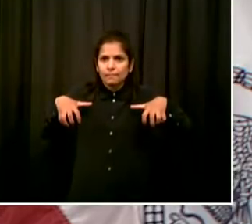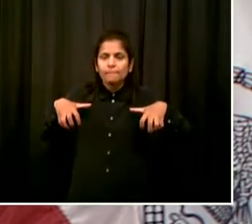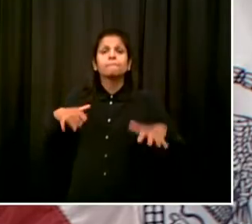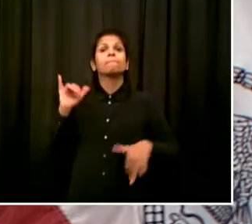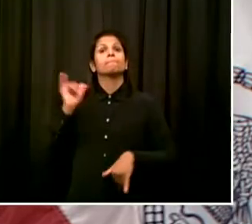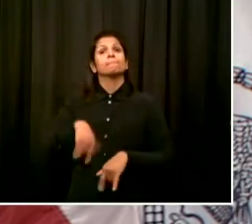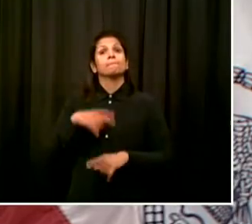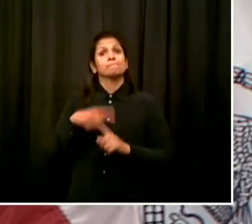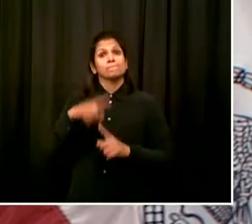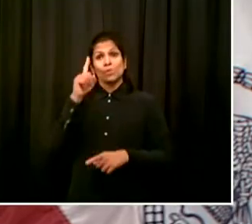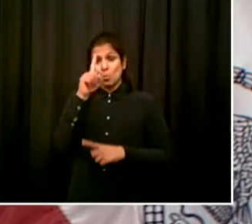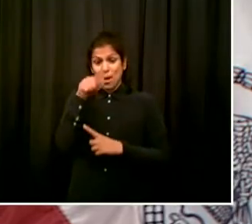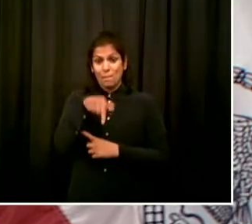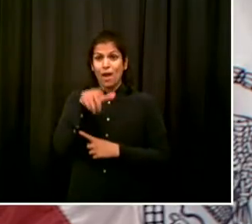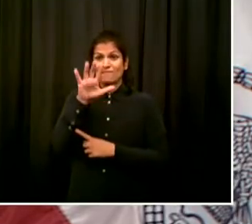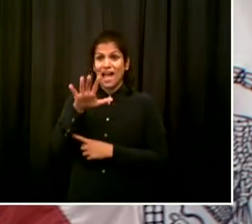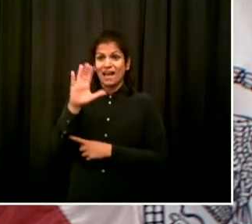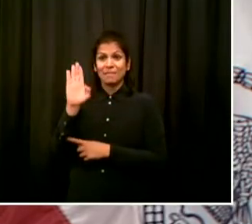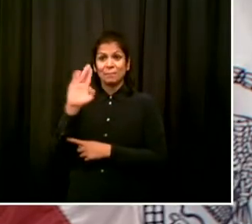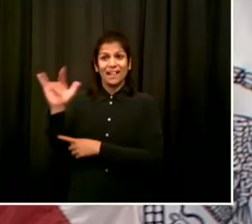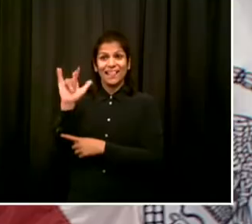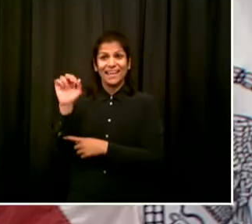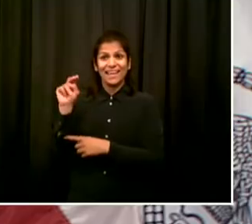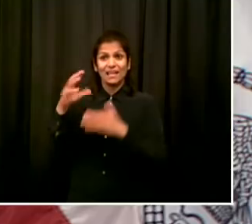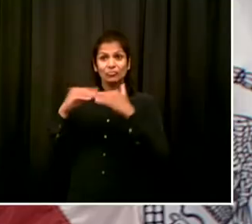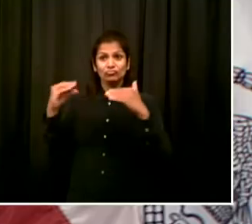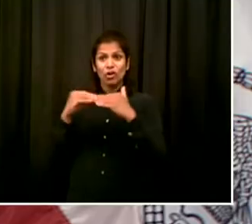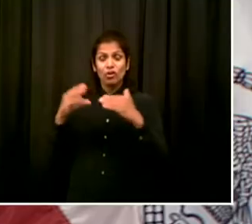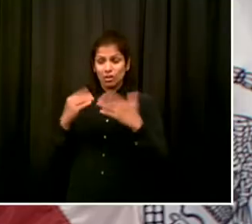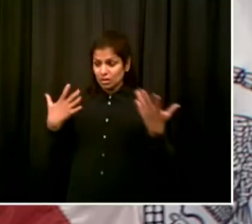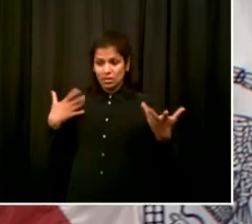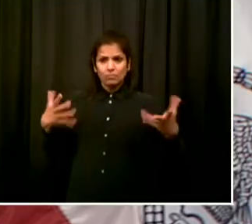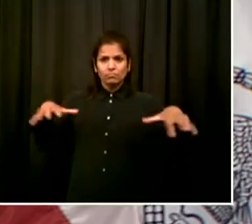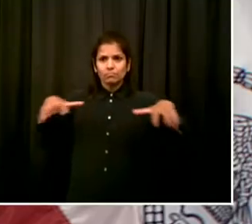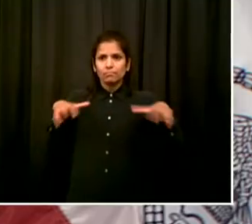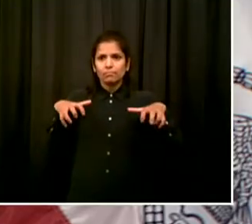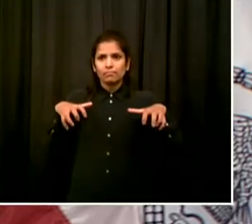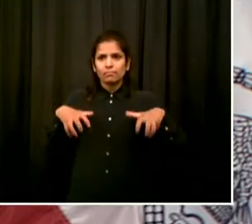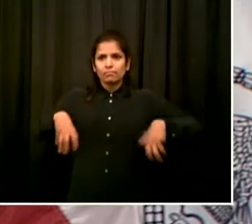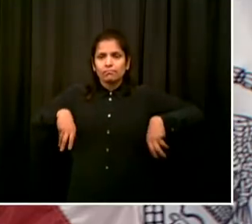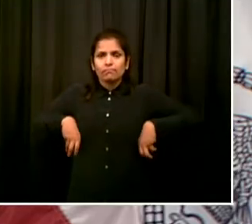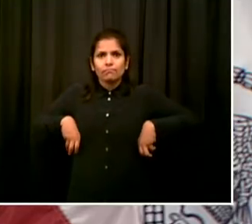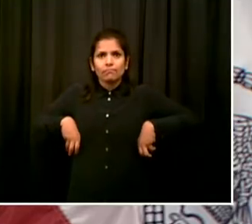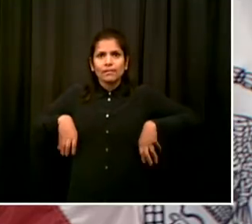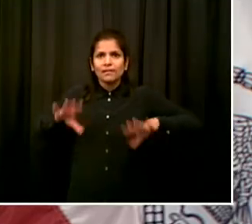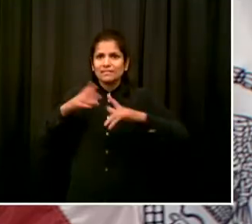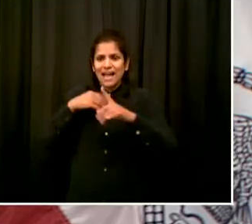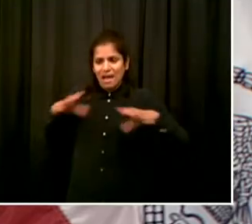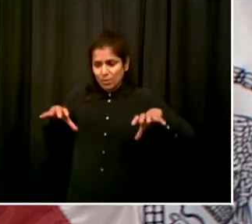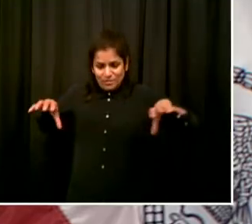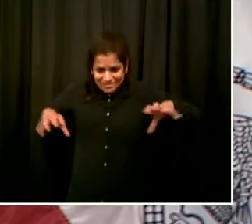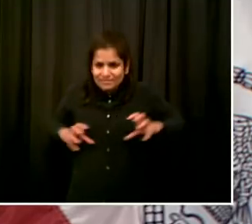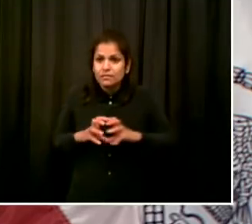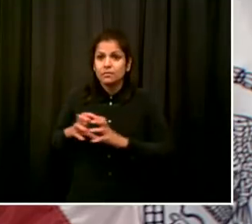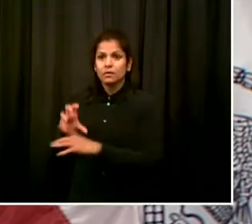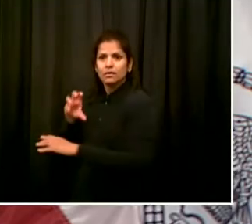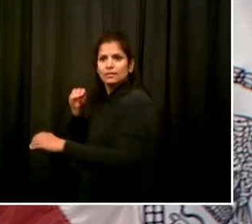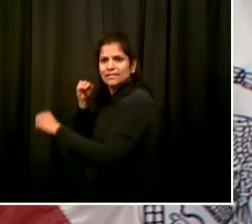AND BROADBAND ACCESS FOR HOUSING RESIDENTS. I REALLY THINK THAT IF PEOPLE LOOK AT THESE FACTS AND